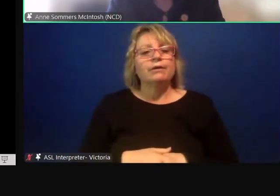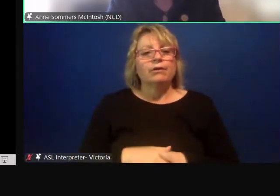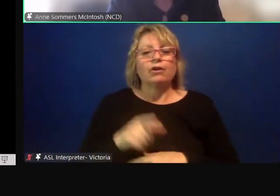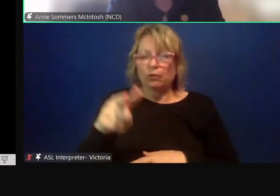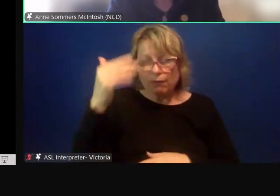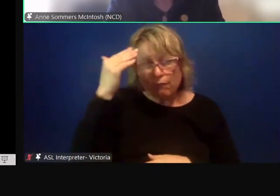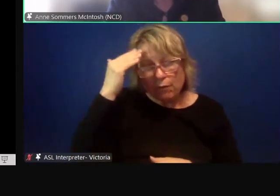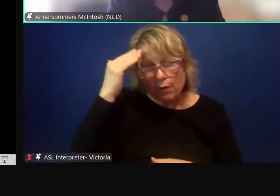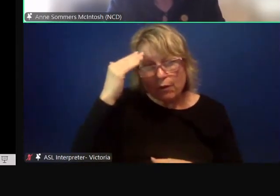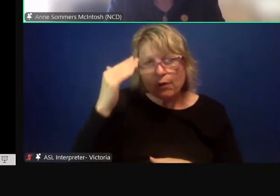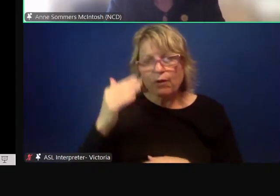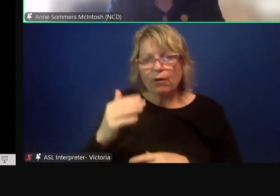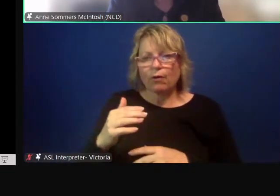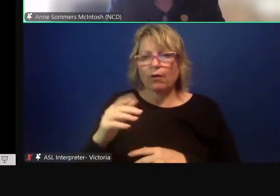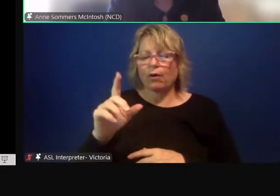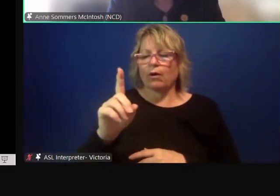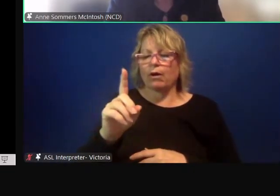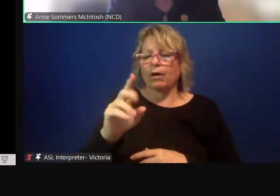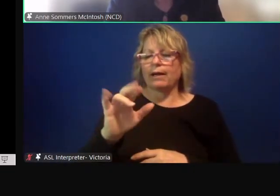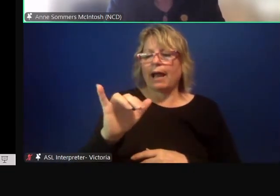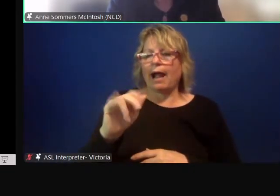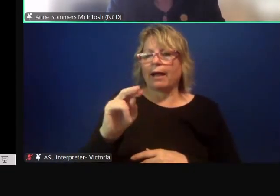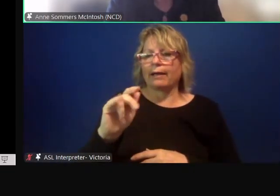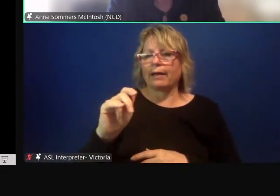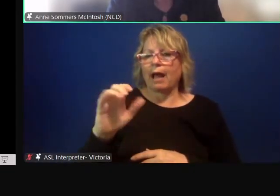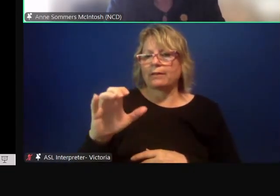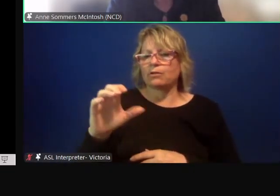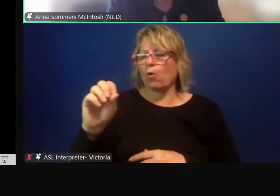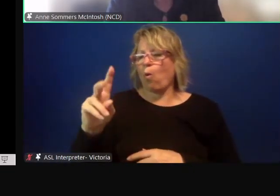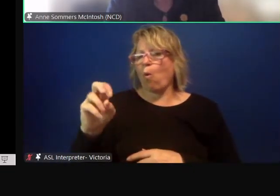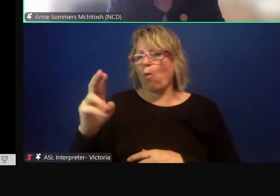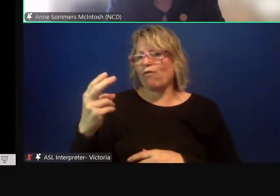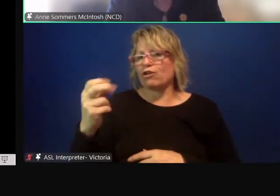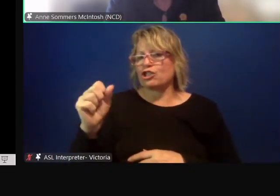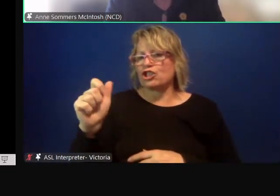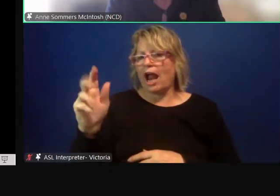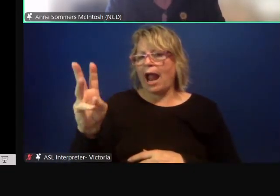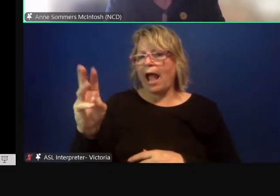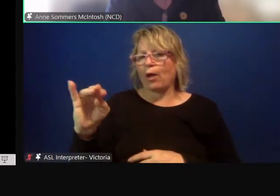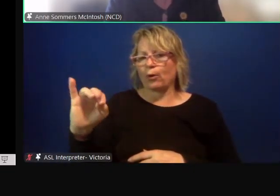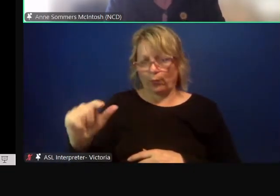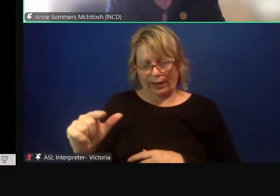with, likely diagnostic overshadowing. We've done quite a bit of work in that area as well,